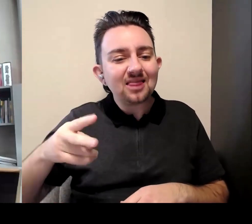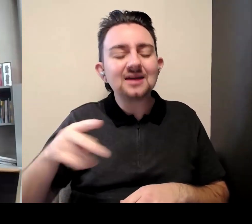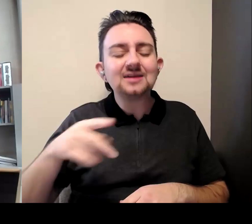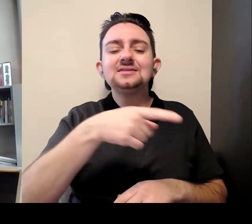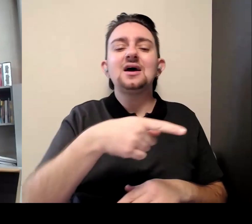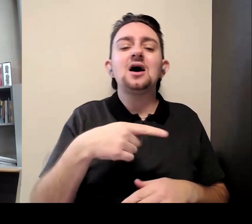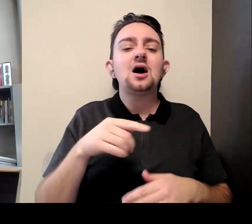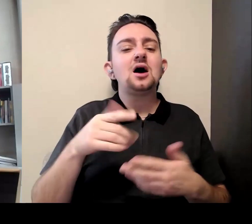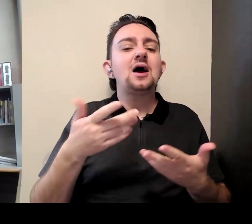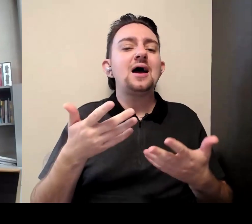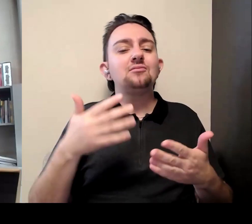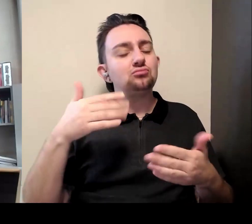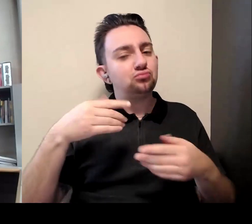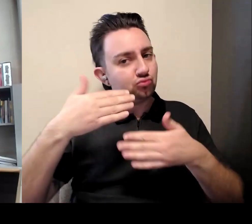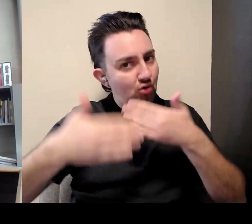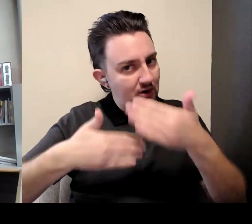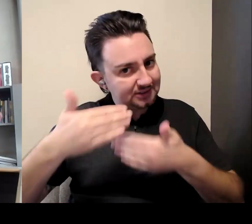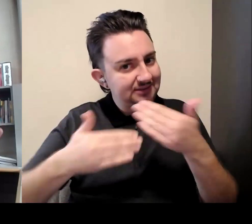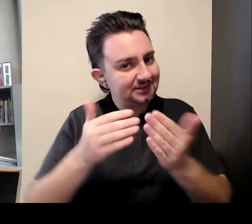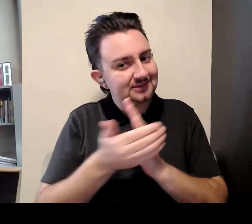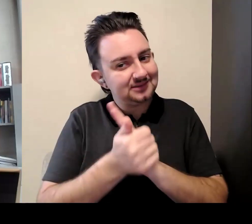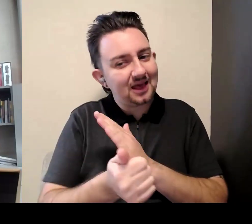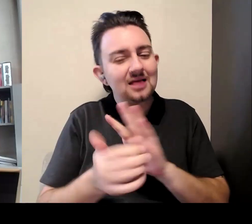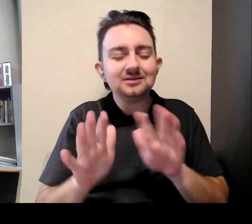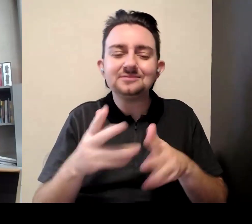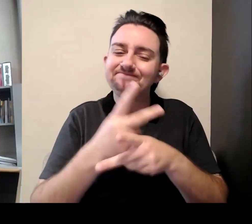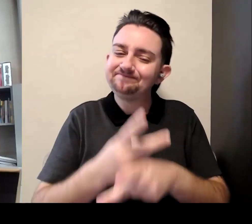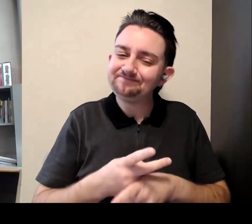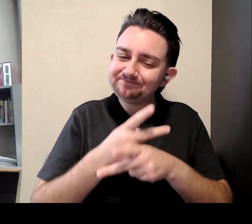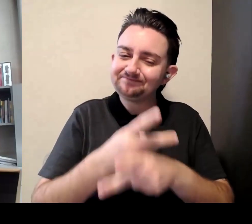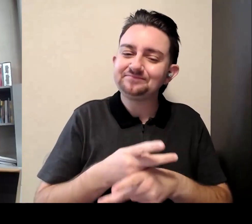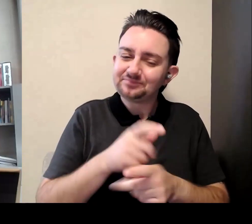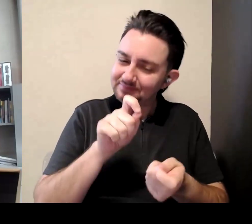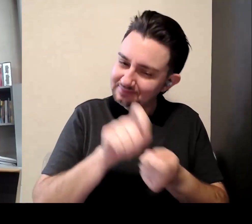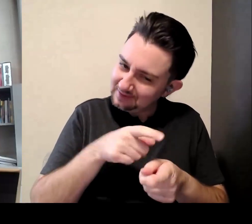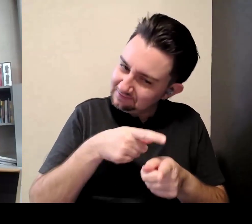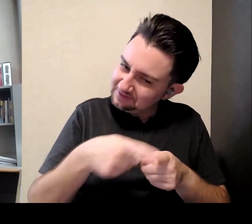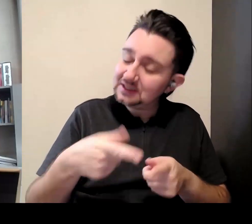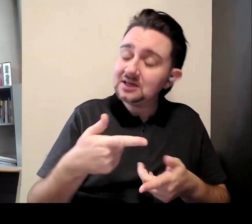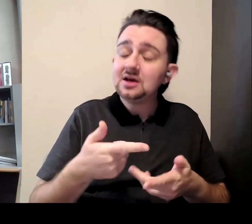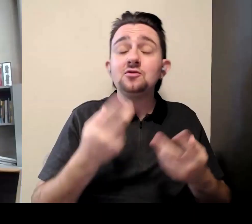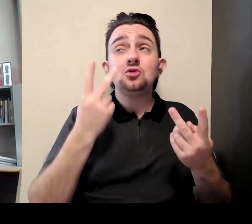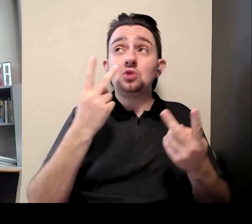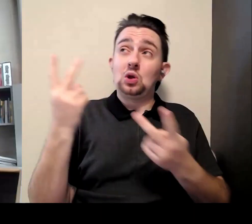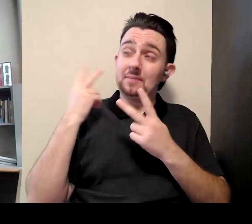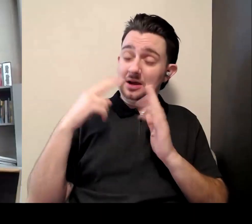So if you're looking back at the research, too, I think it's it's very fascinating.